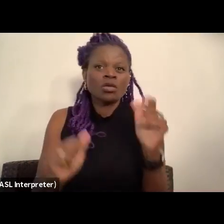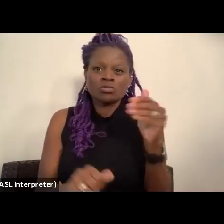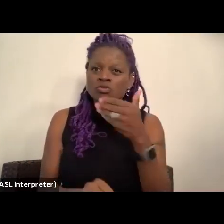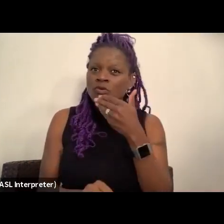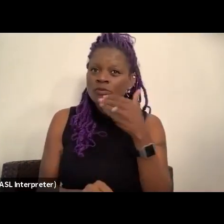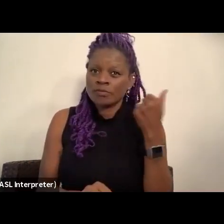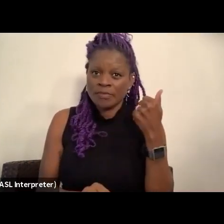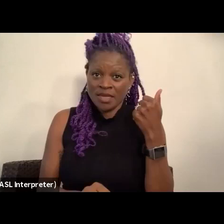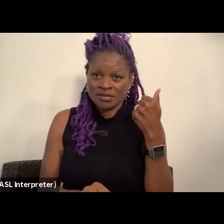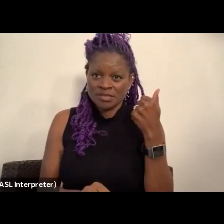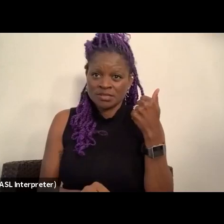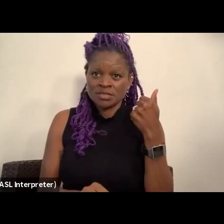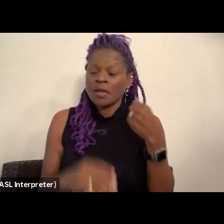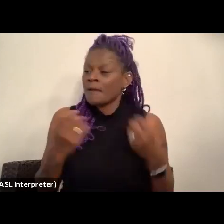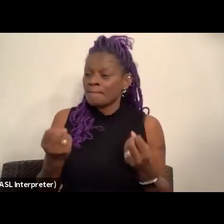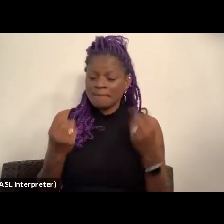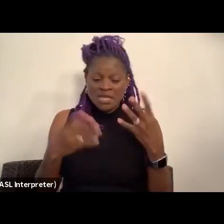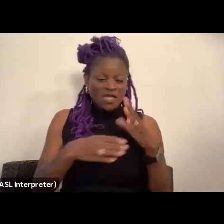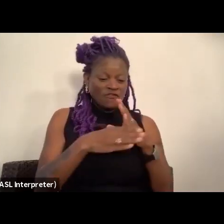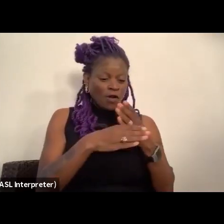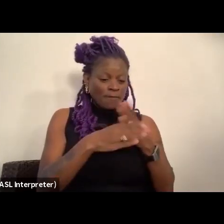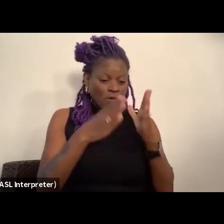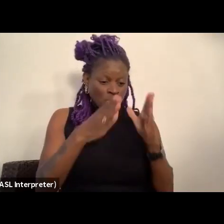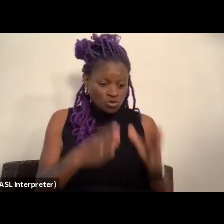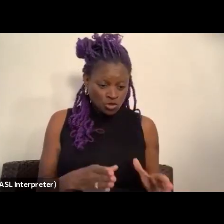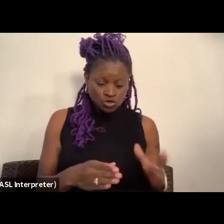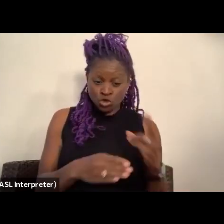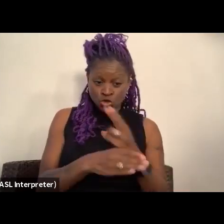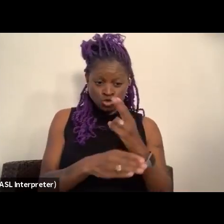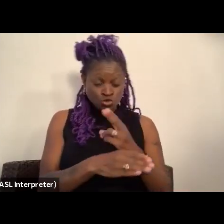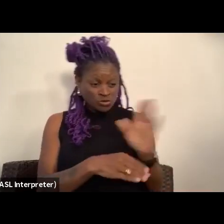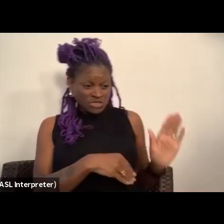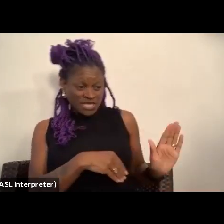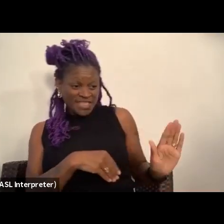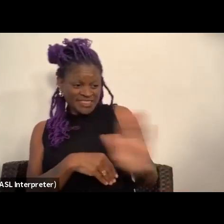Many of our primary vaccinators are using their supply to prioritize vulnerable, at